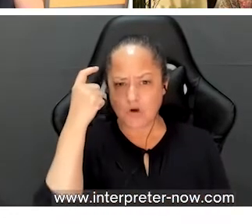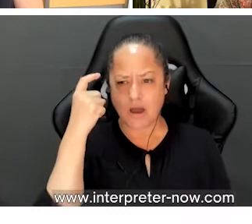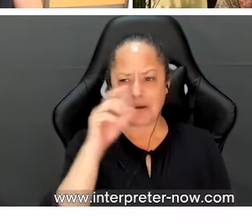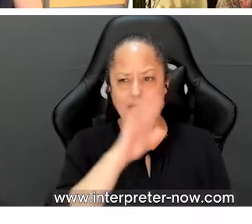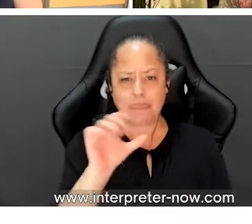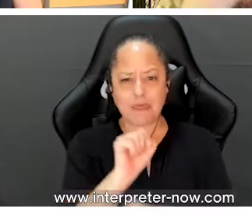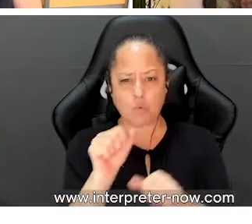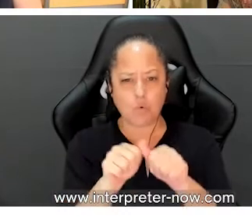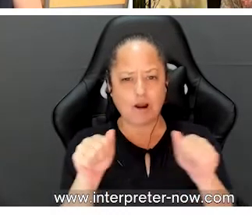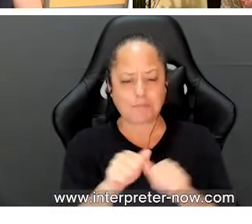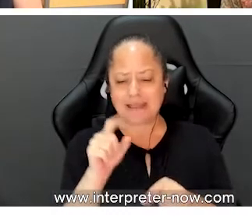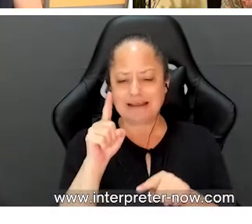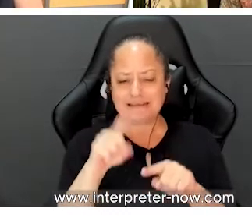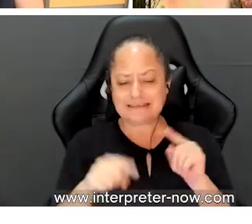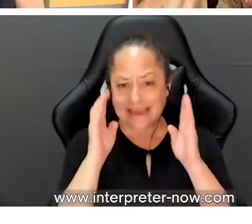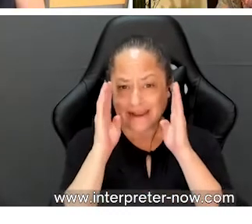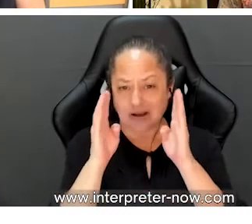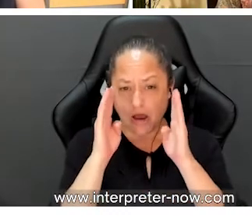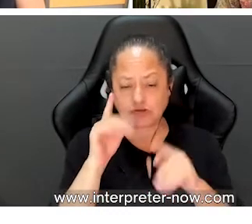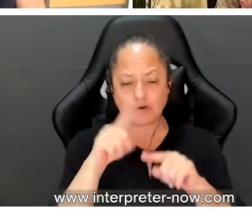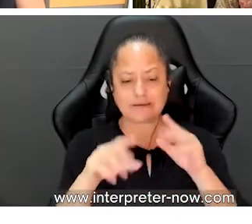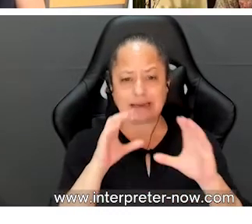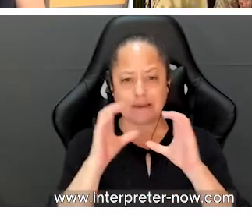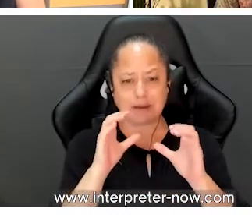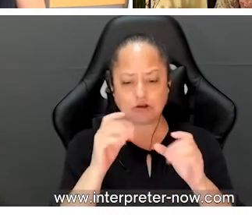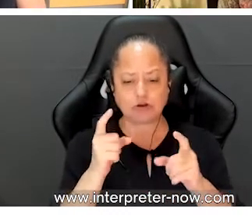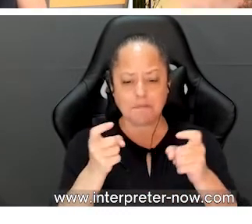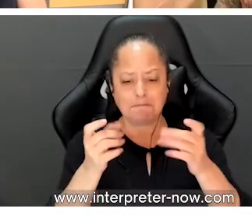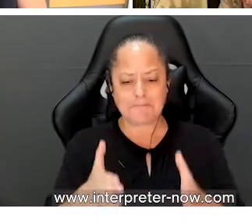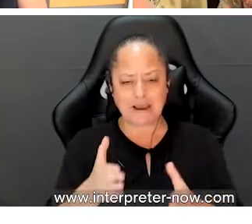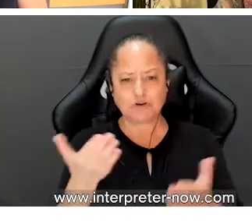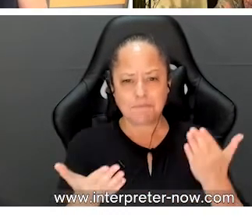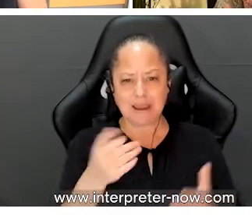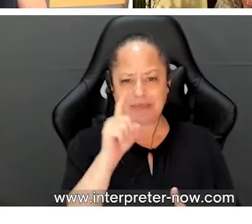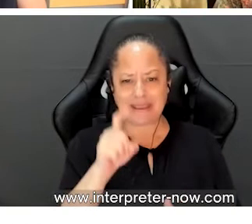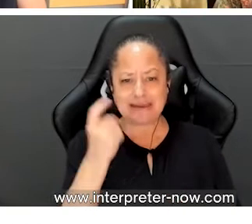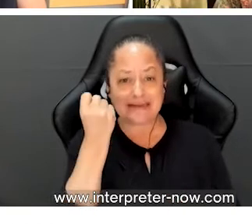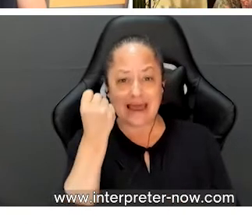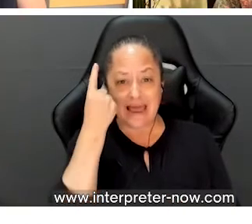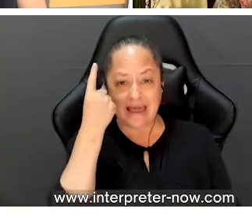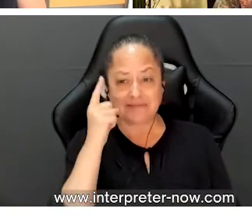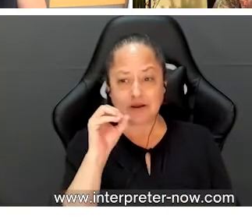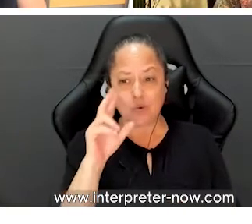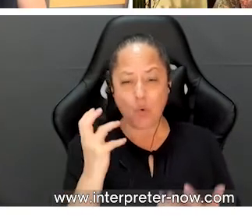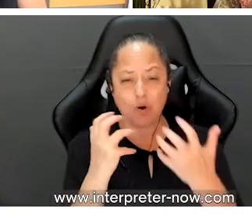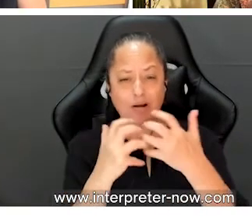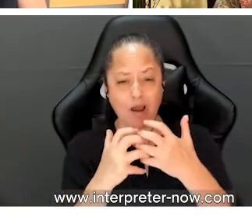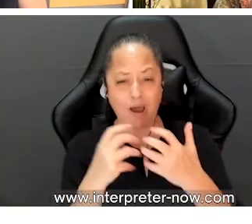concentrate and not able to communicate to their manager that they might need understanding or accommodations or something like that.